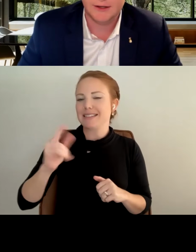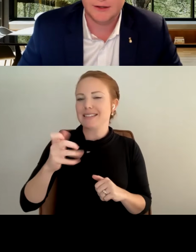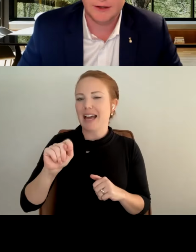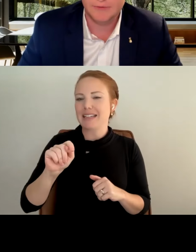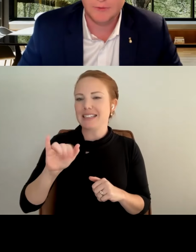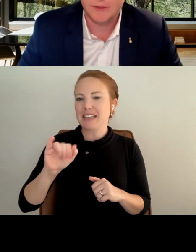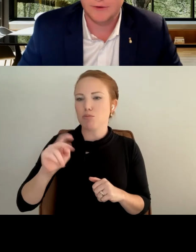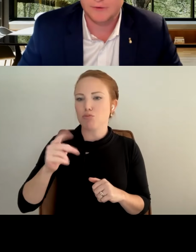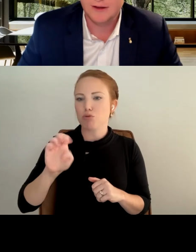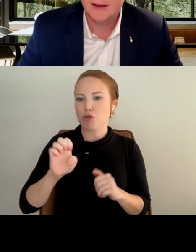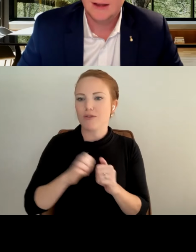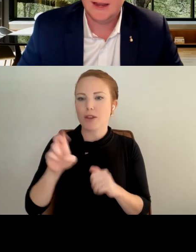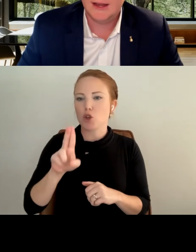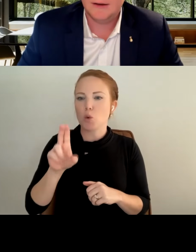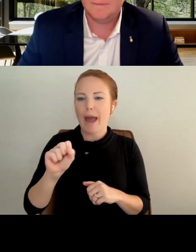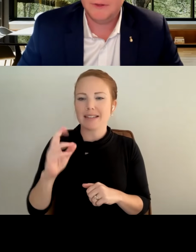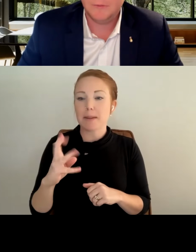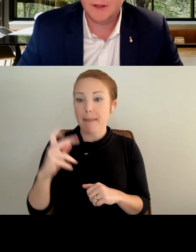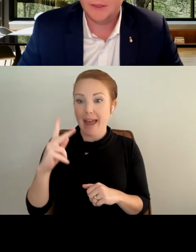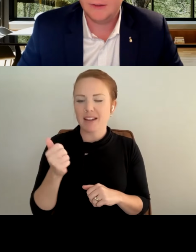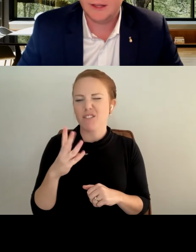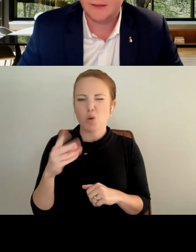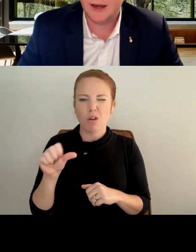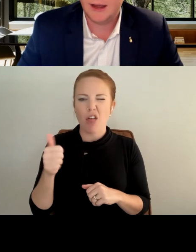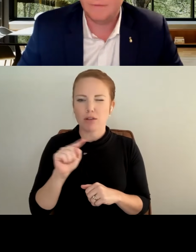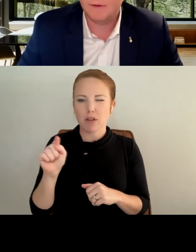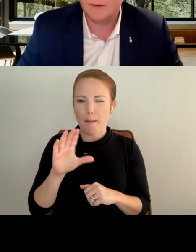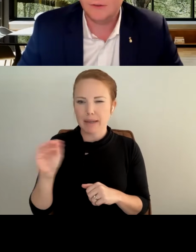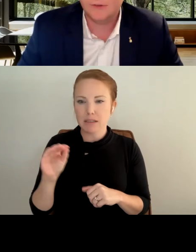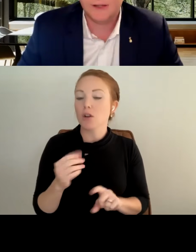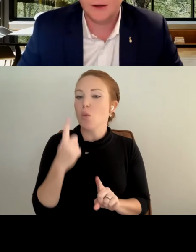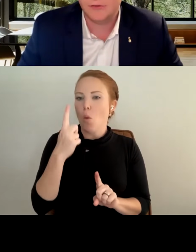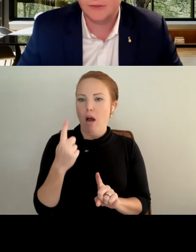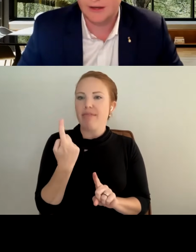and a few others. And, you know, one of the things that I have consistently heard is that